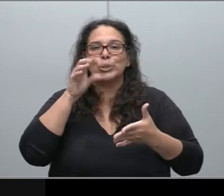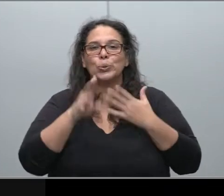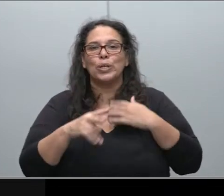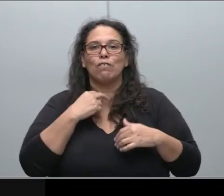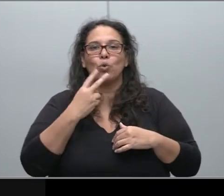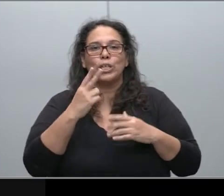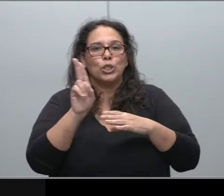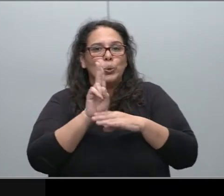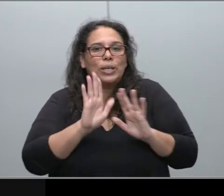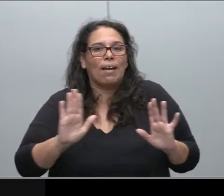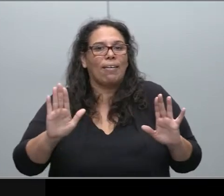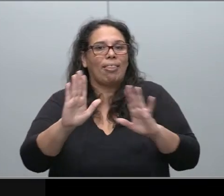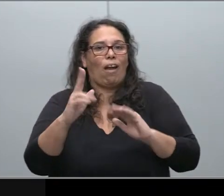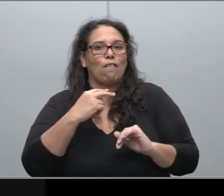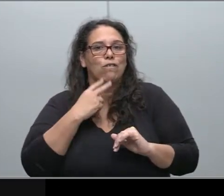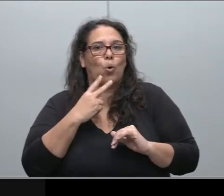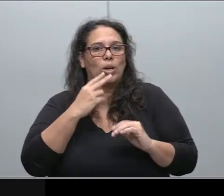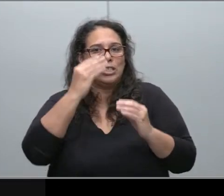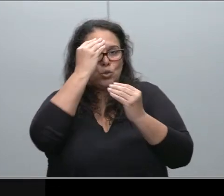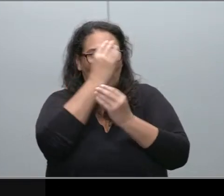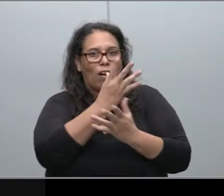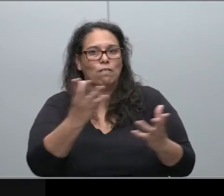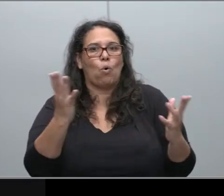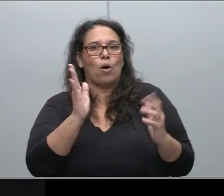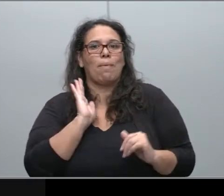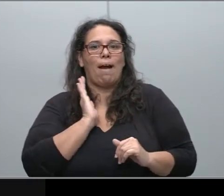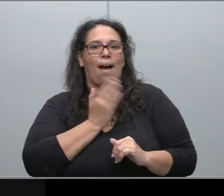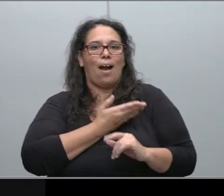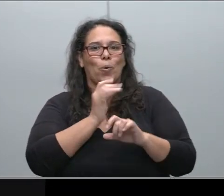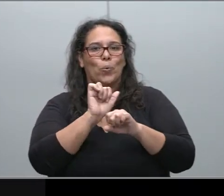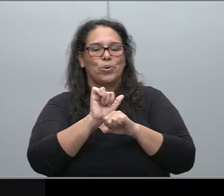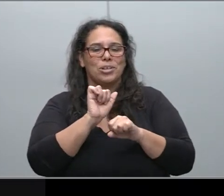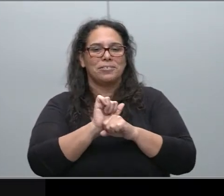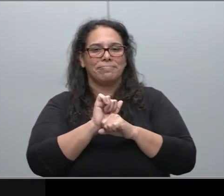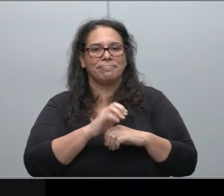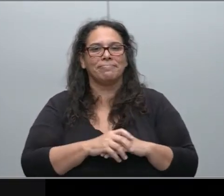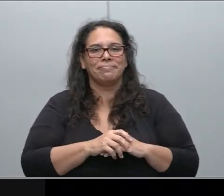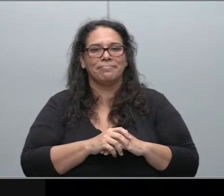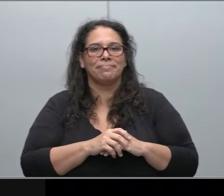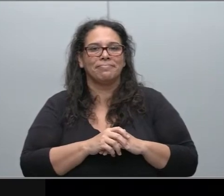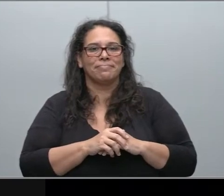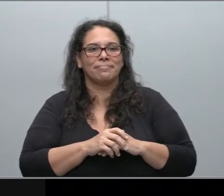So one will be the Superintendent's Advisory Committee, which is for students. It's all students.